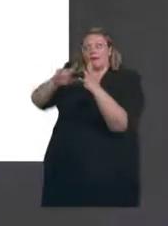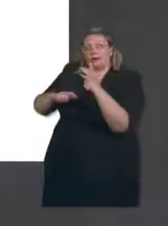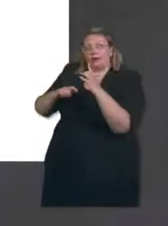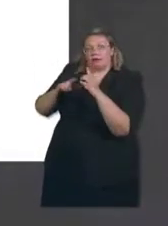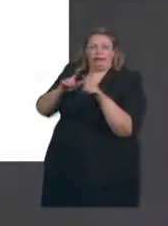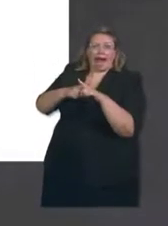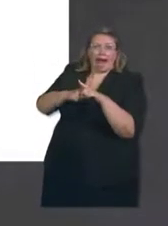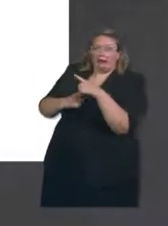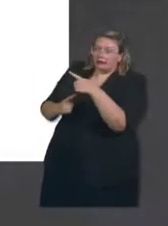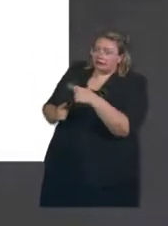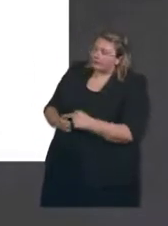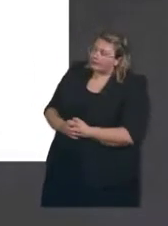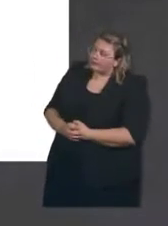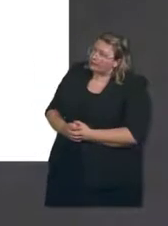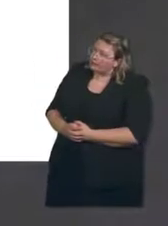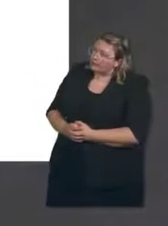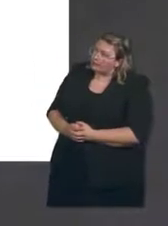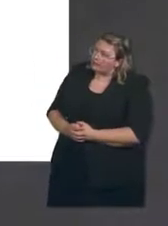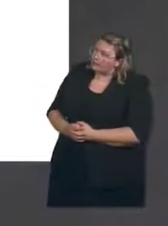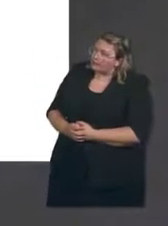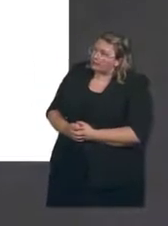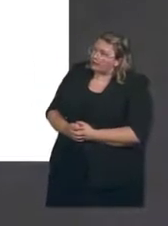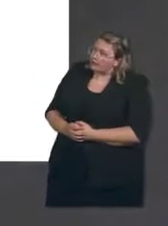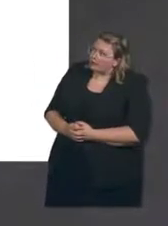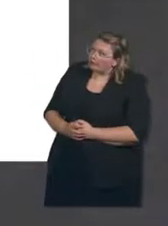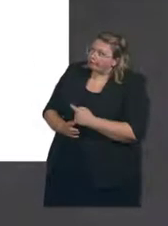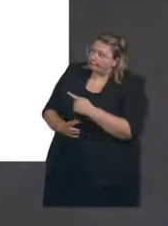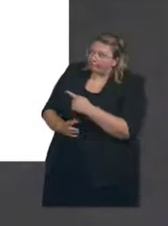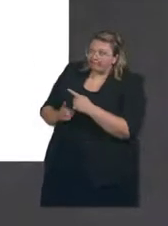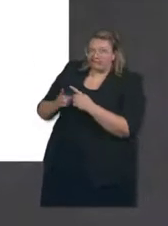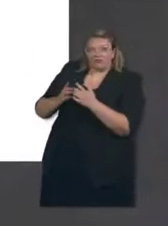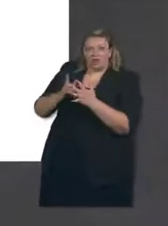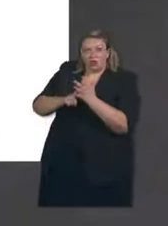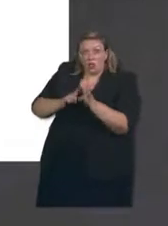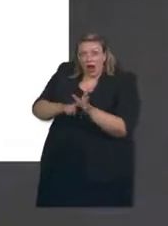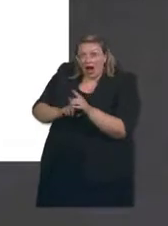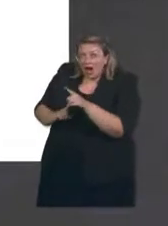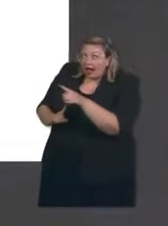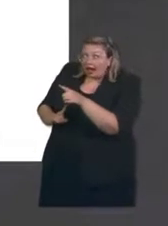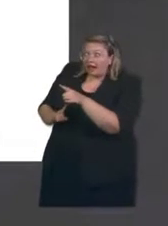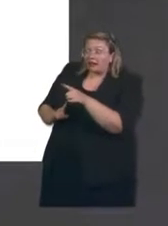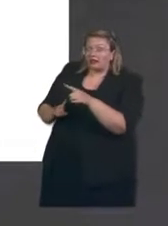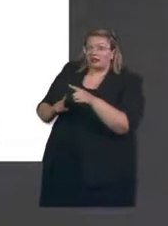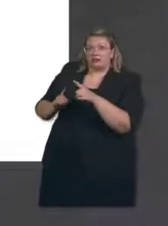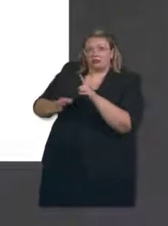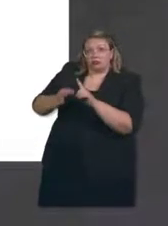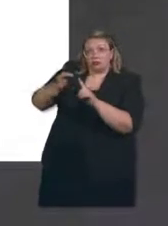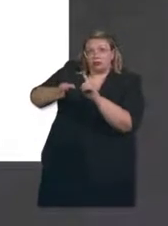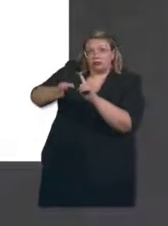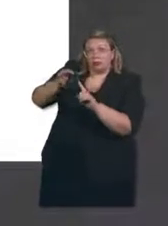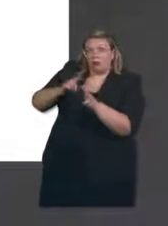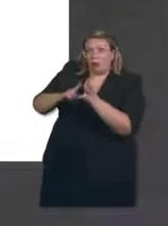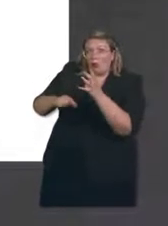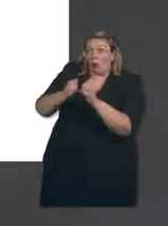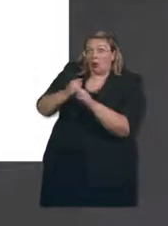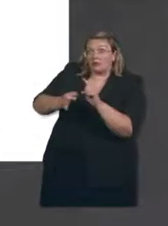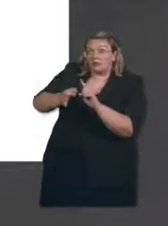July and and into the beginning of August and then you start to see the numbers begin to creep up again